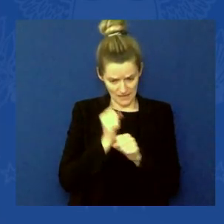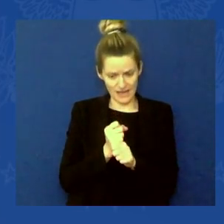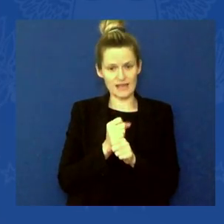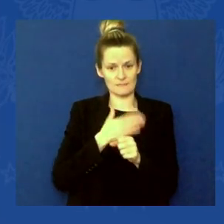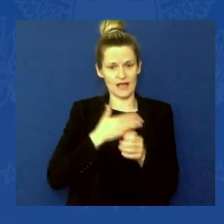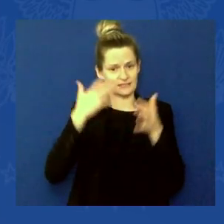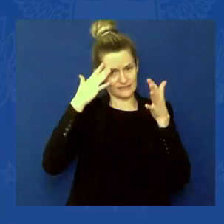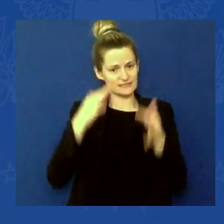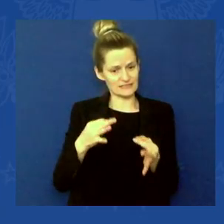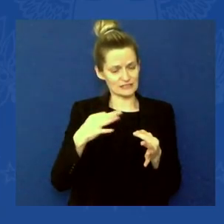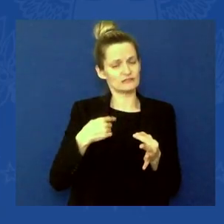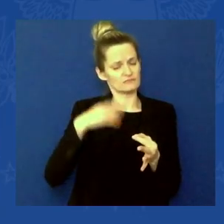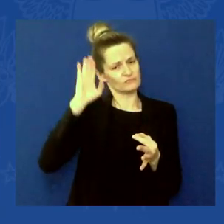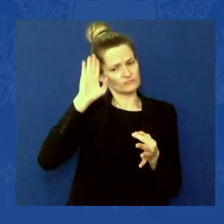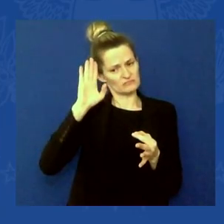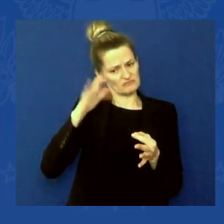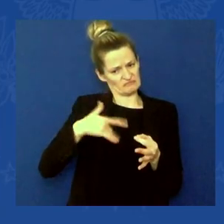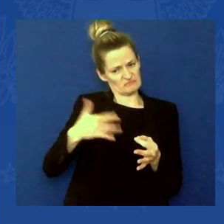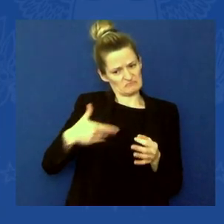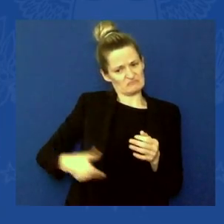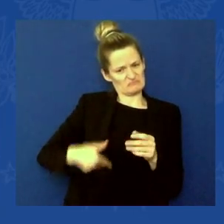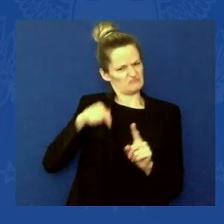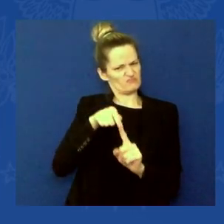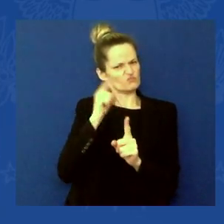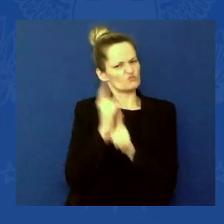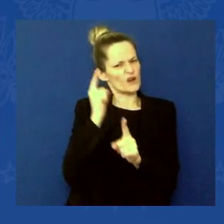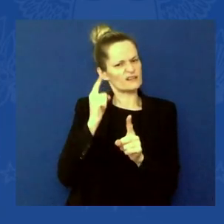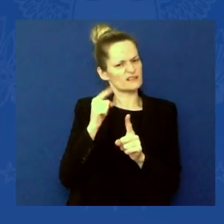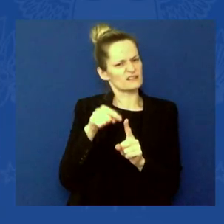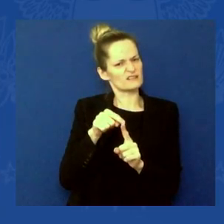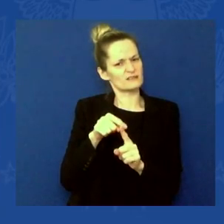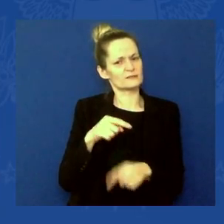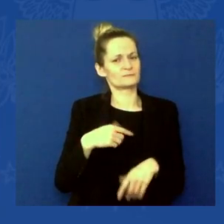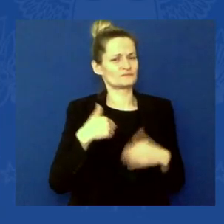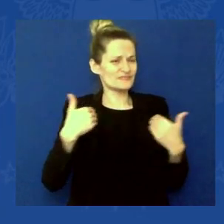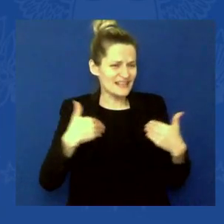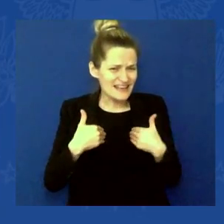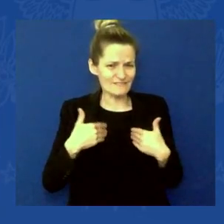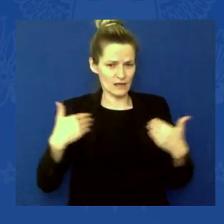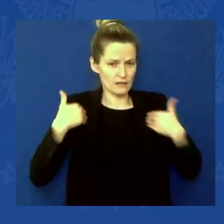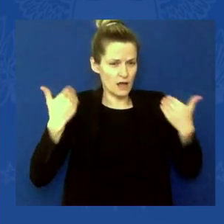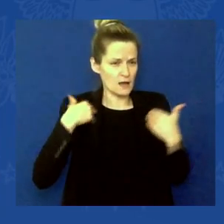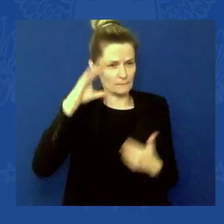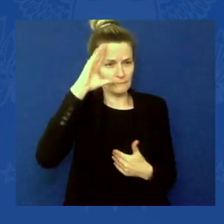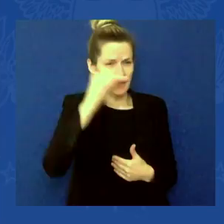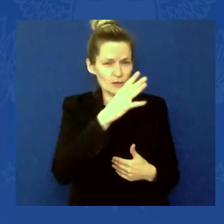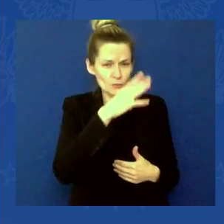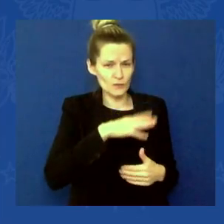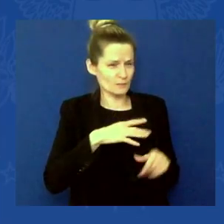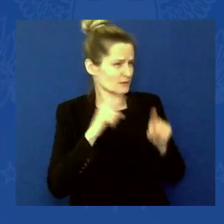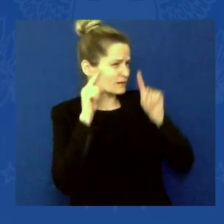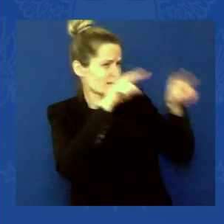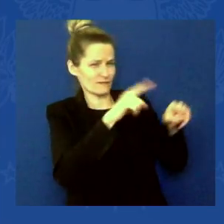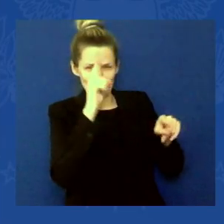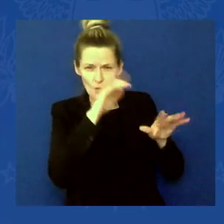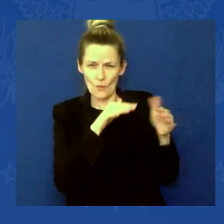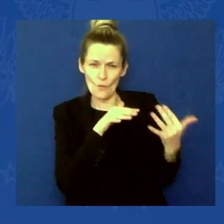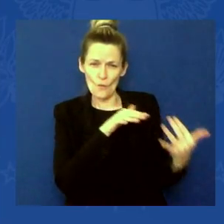and men to war, for a war that, in fact, is no longer warranted. The Press: On the question of the Taliban though, do you have a -- do you trust them now?